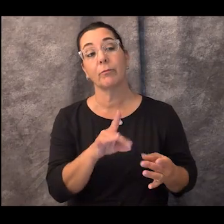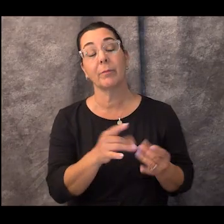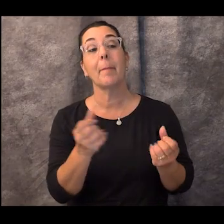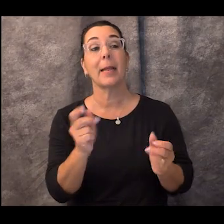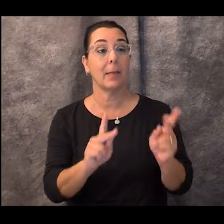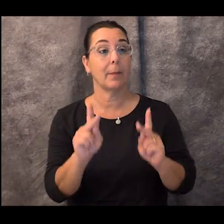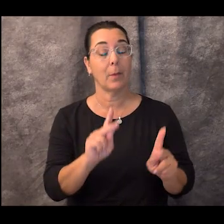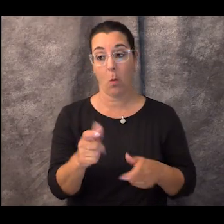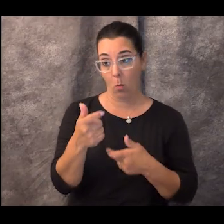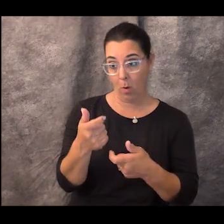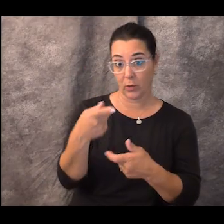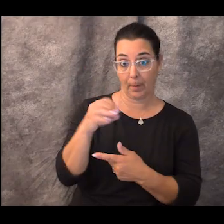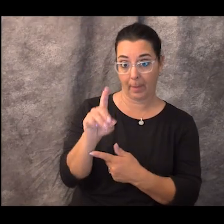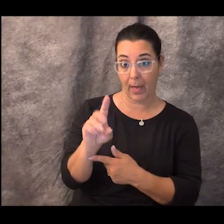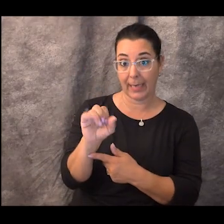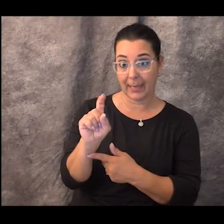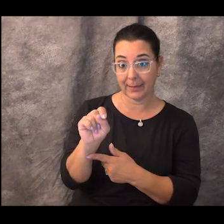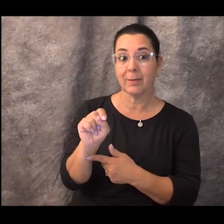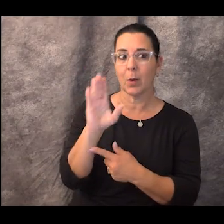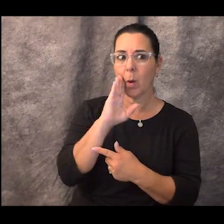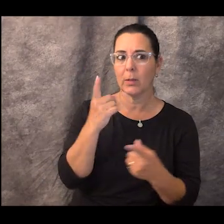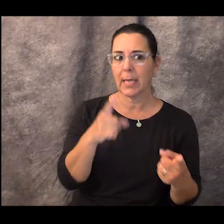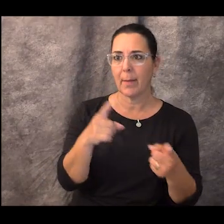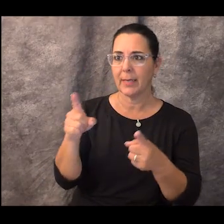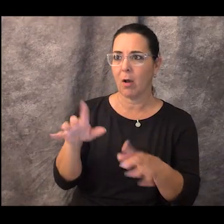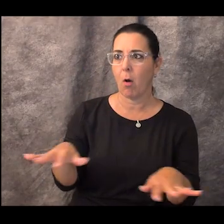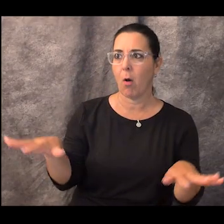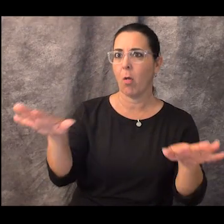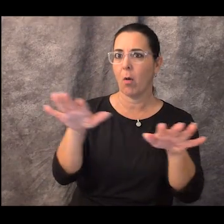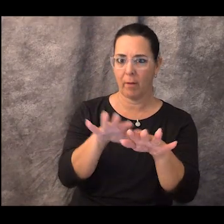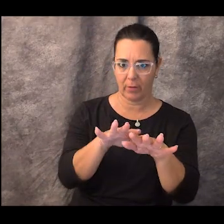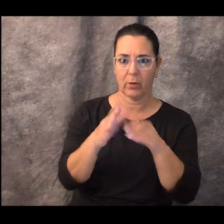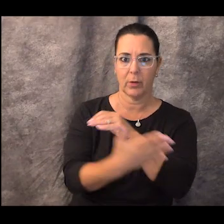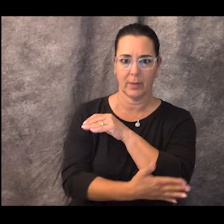are paying attention to what's happening across the country, in DC.